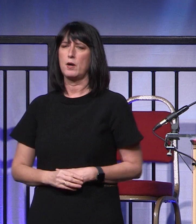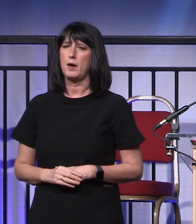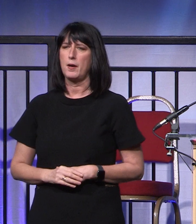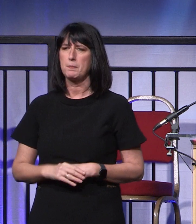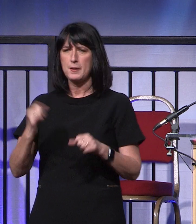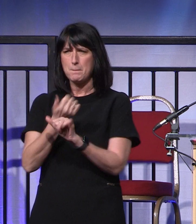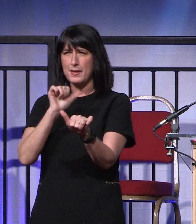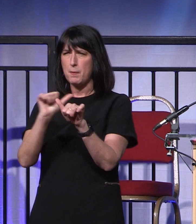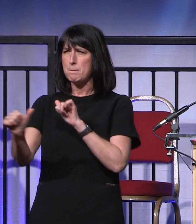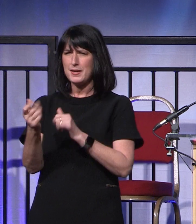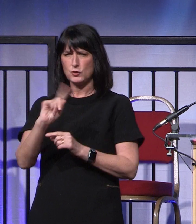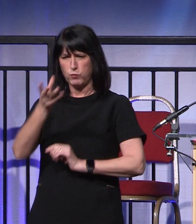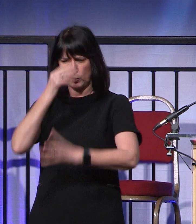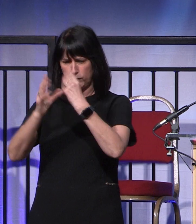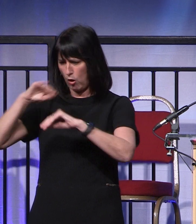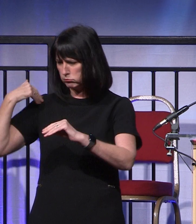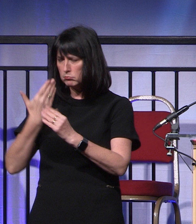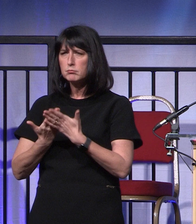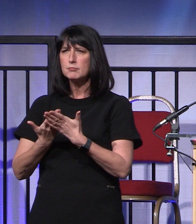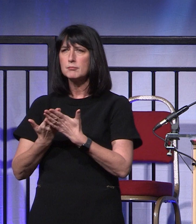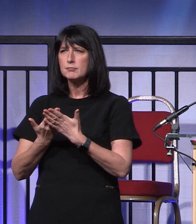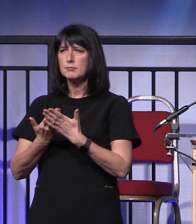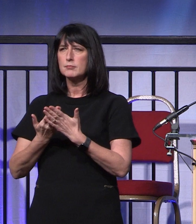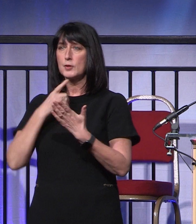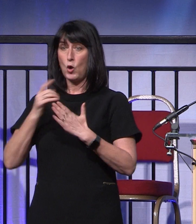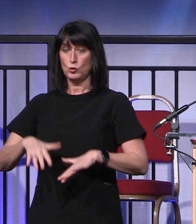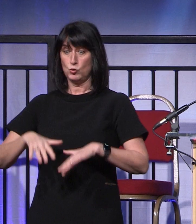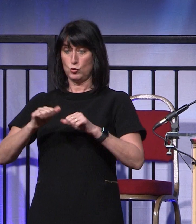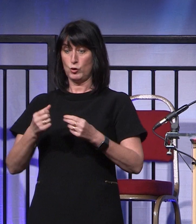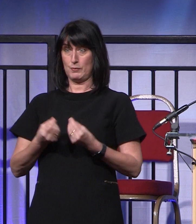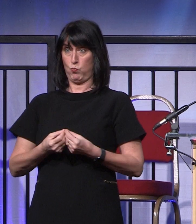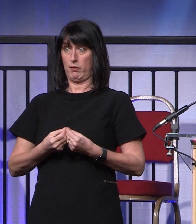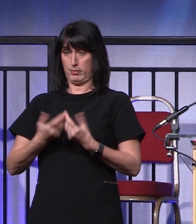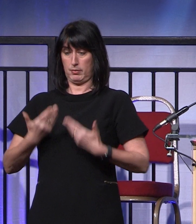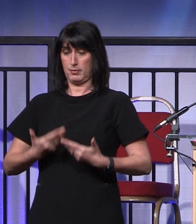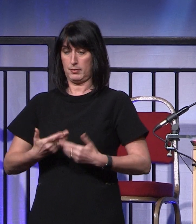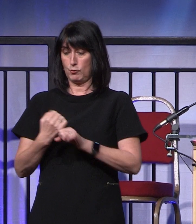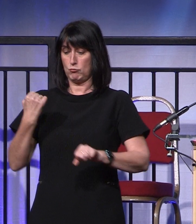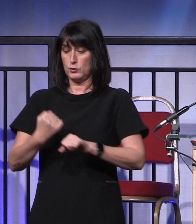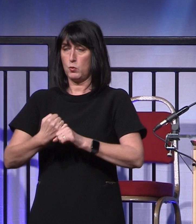laid here starting with your graduation you have the knowledge you have the